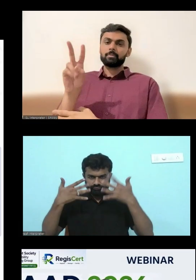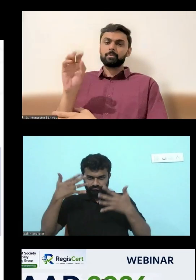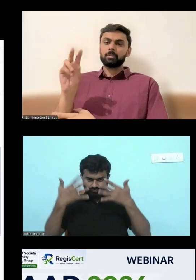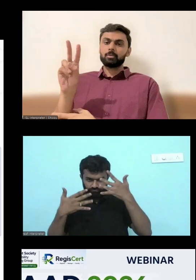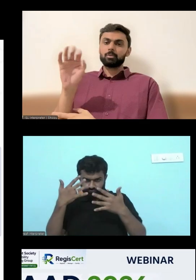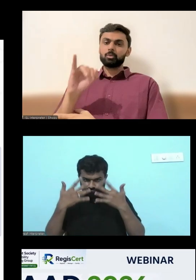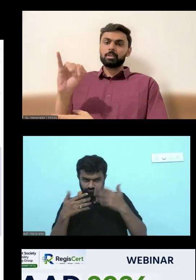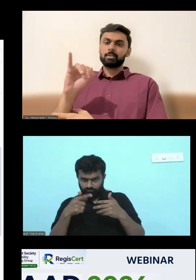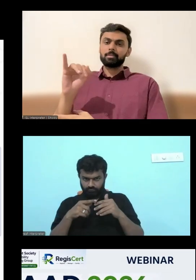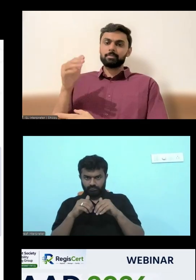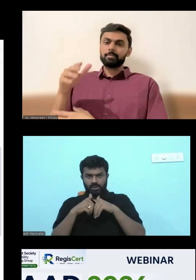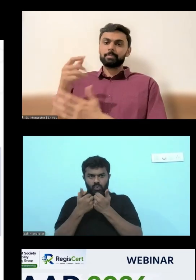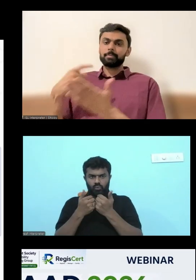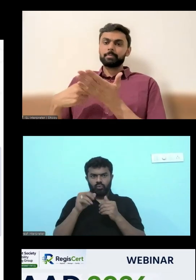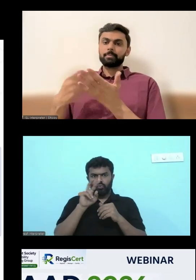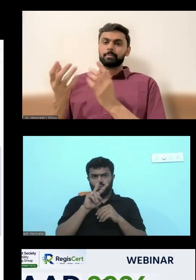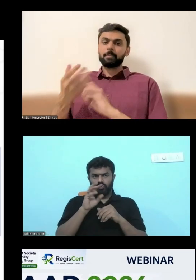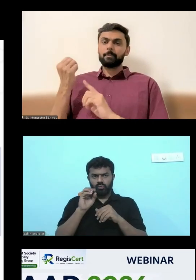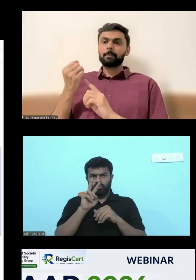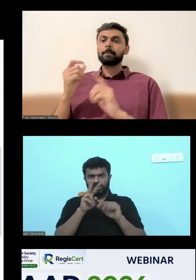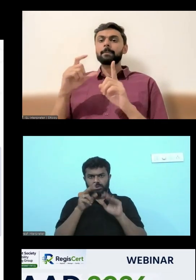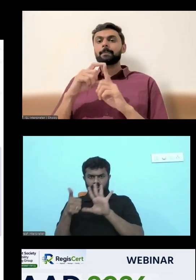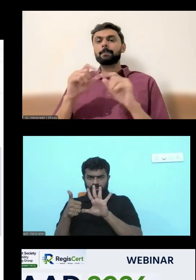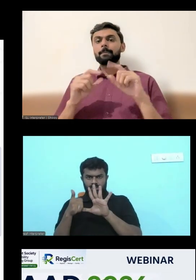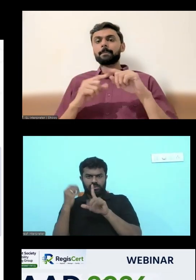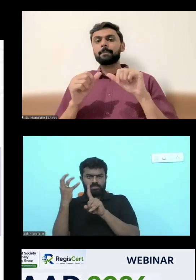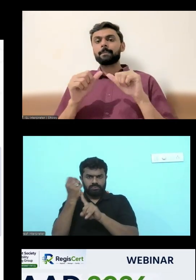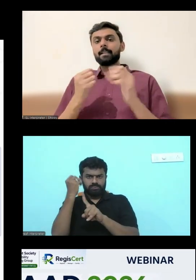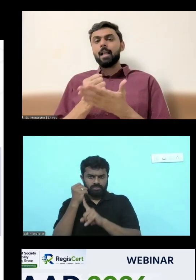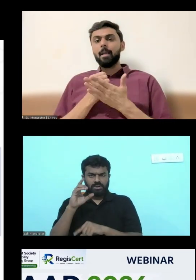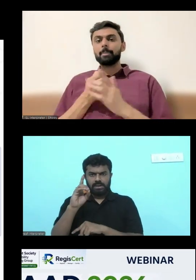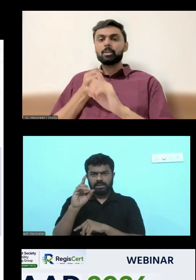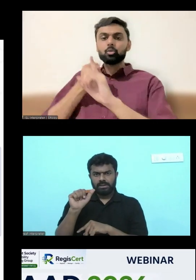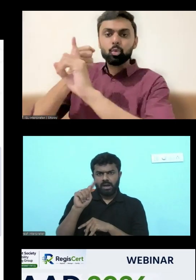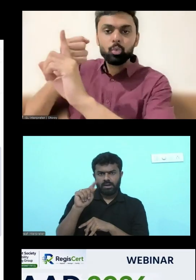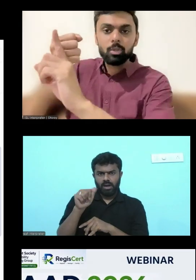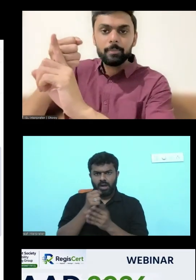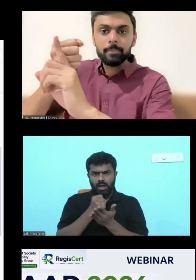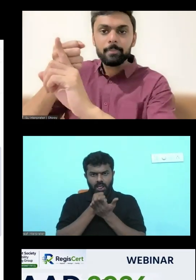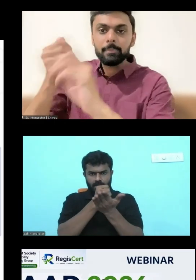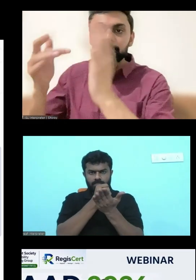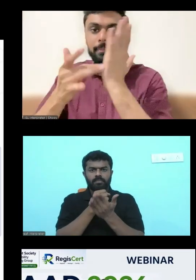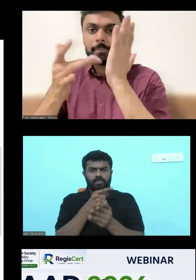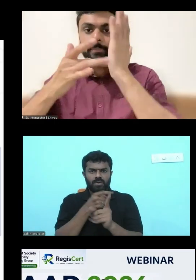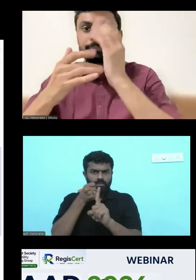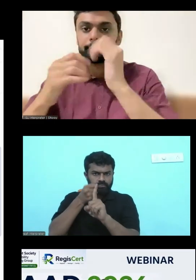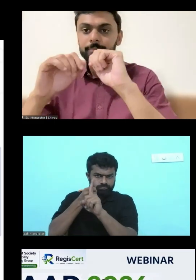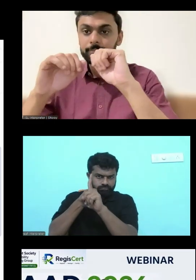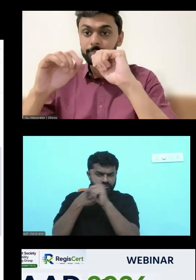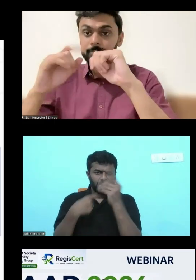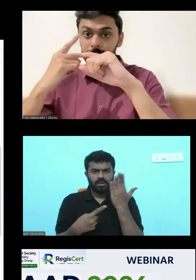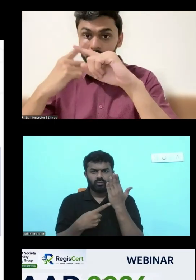Because data drives our advocacy and ensures that investment in technology are real world results.